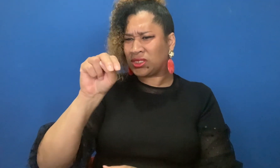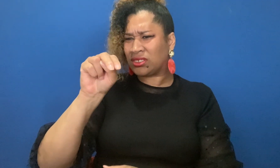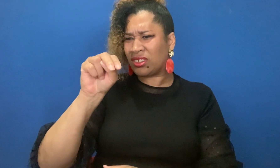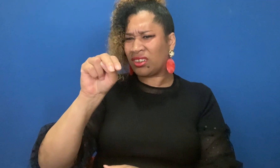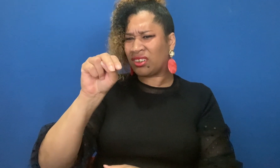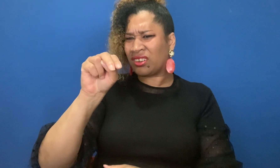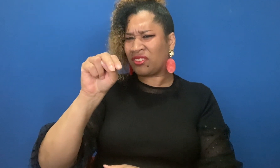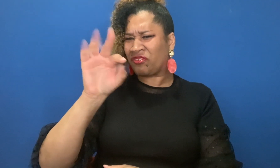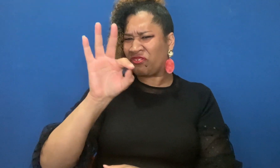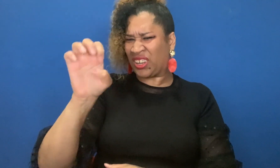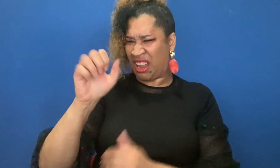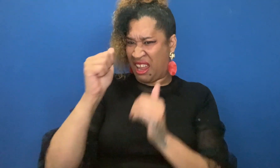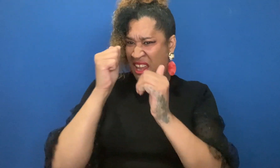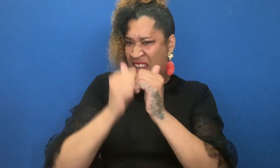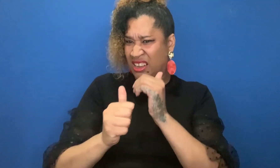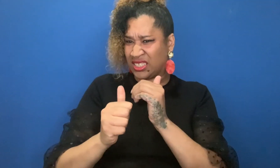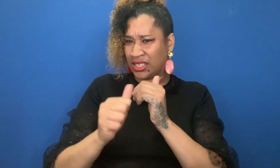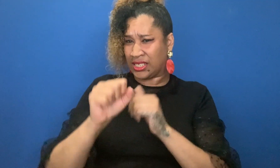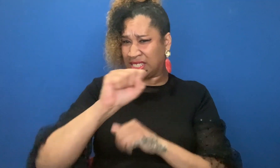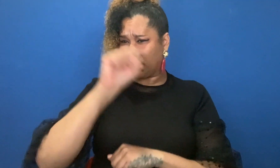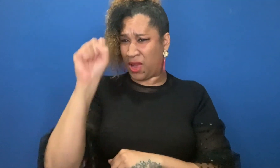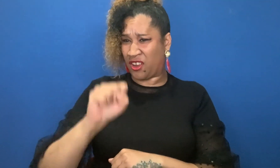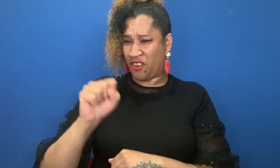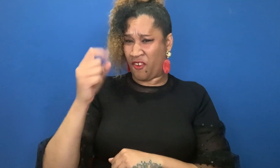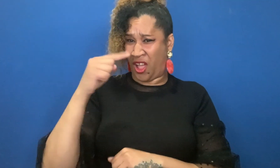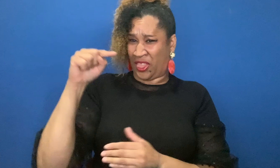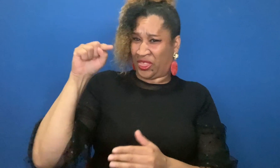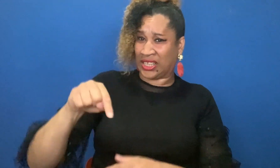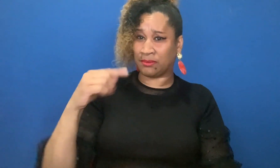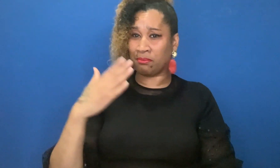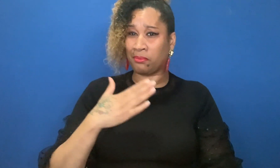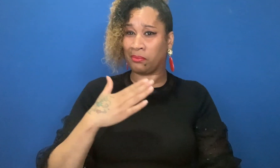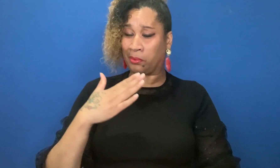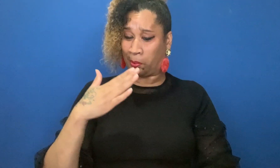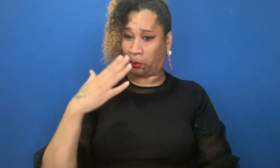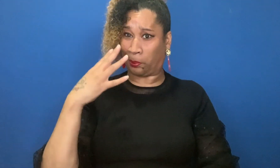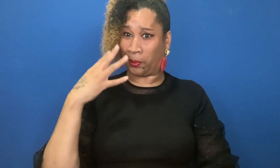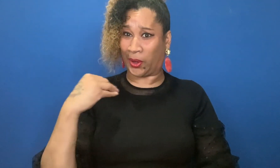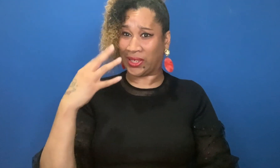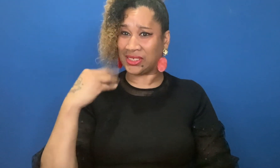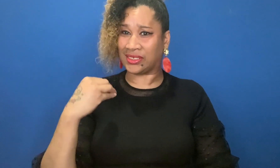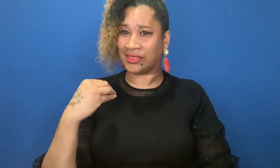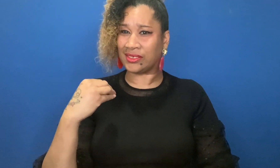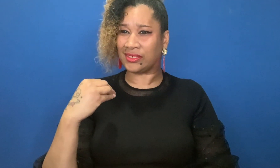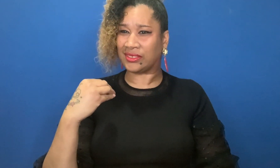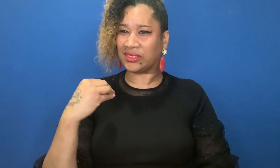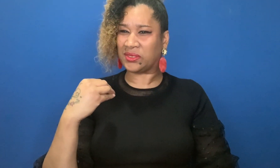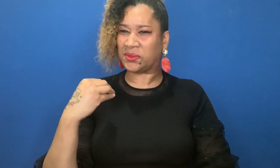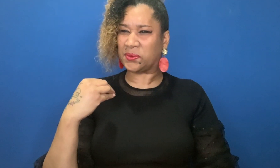tuition fee each semester for this experience?